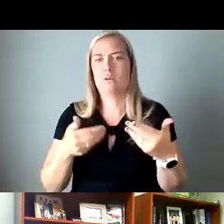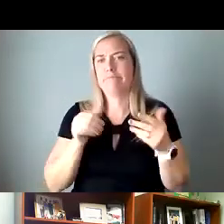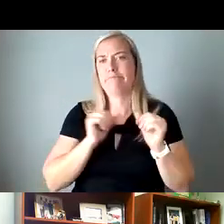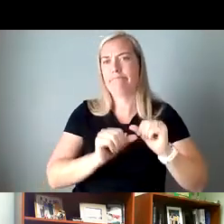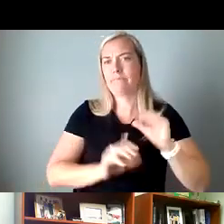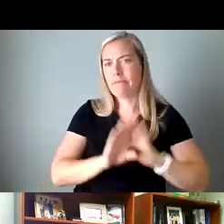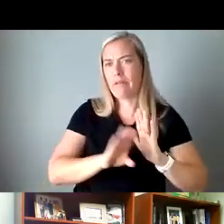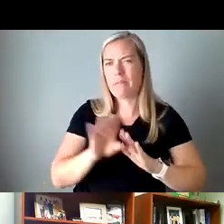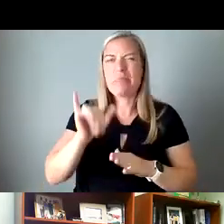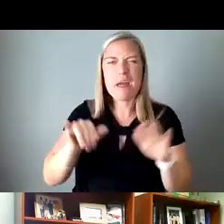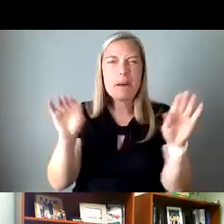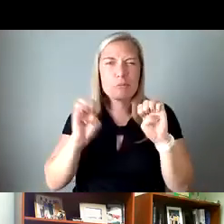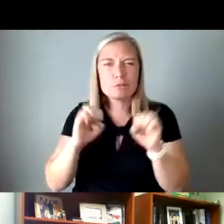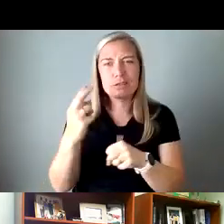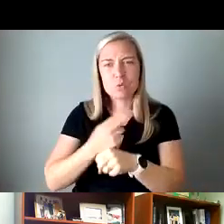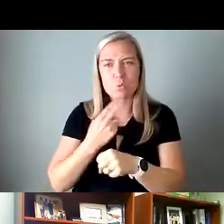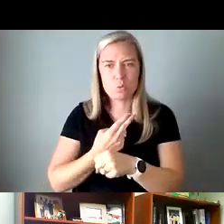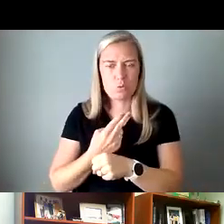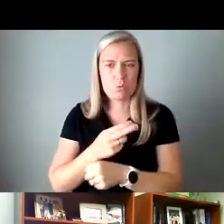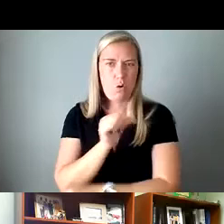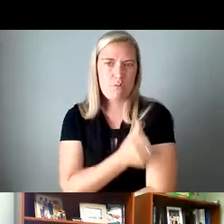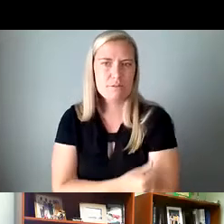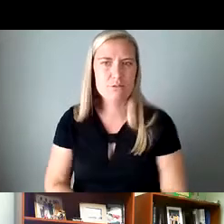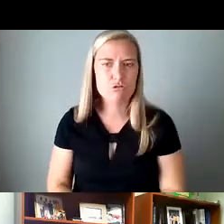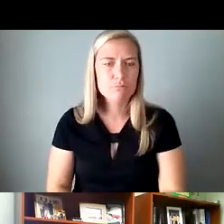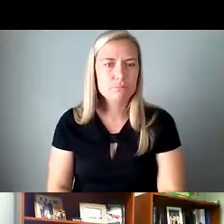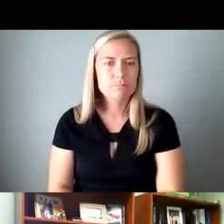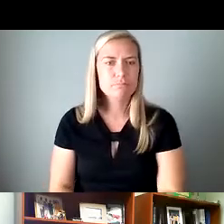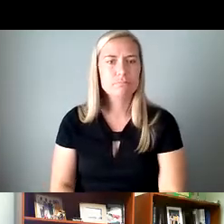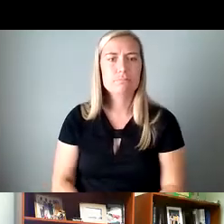There are three types of vaccines that have been developed and are available or will be